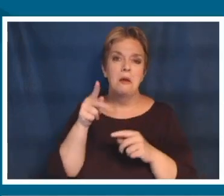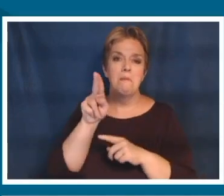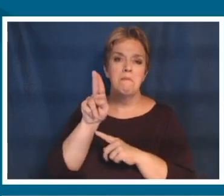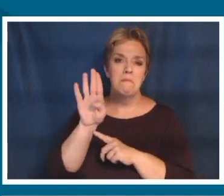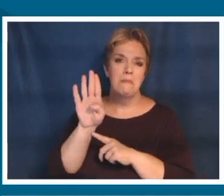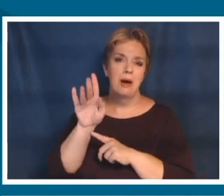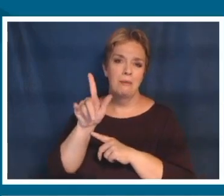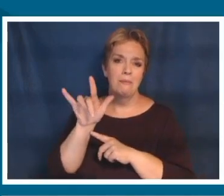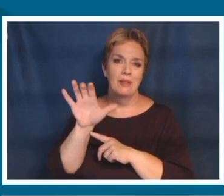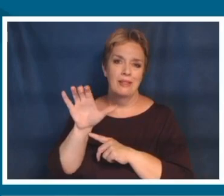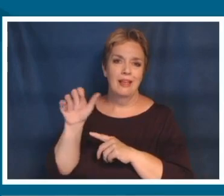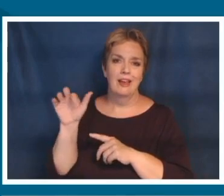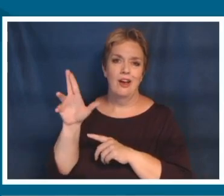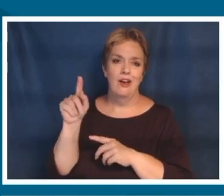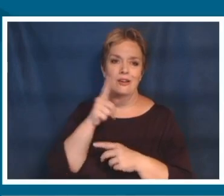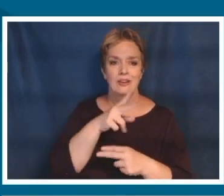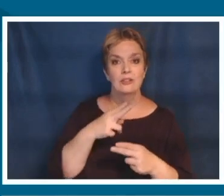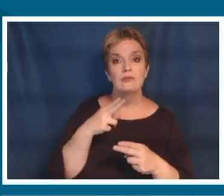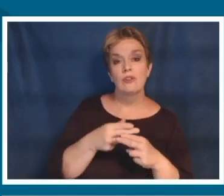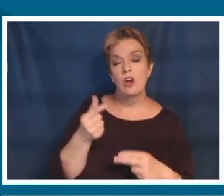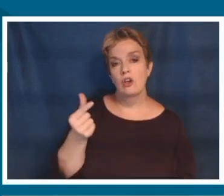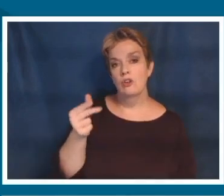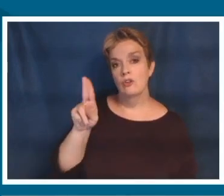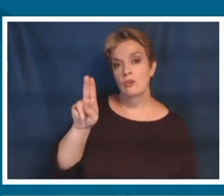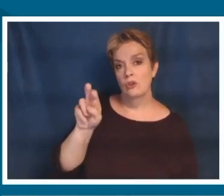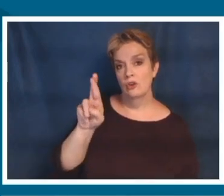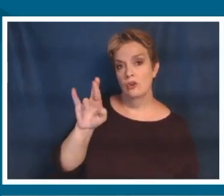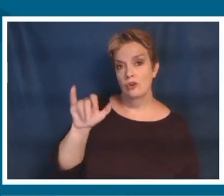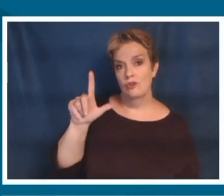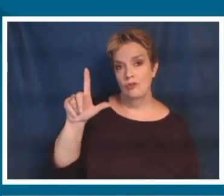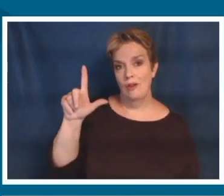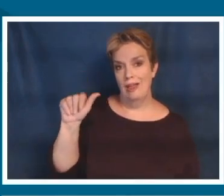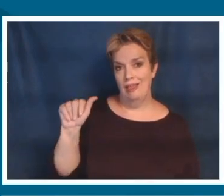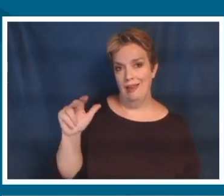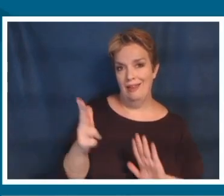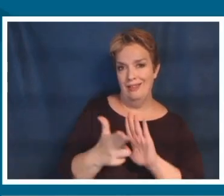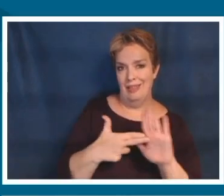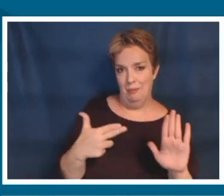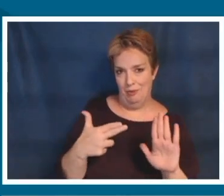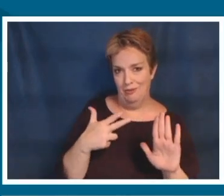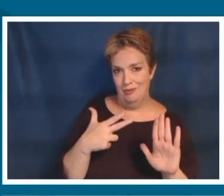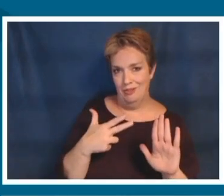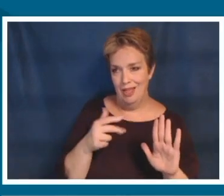gorilla you know mark gorilla labeling is what